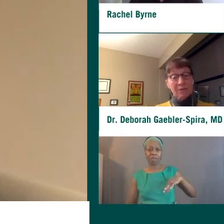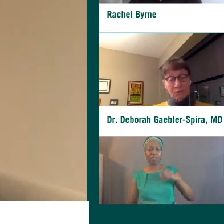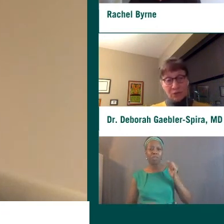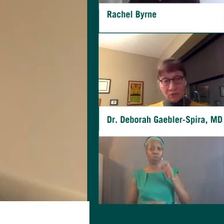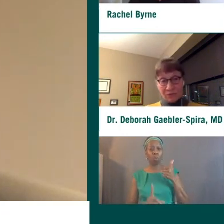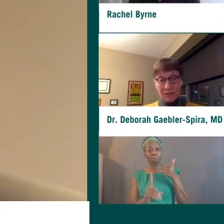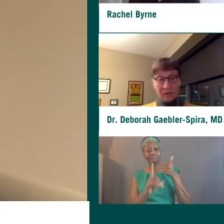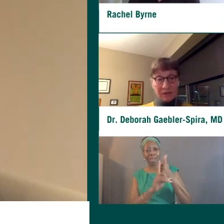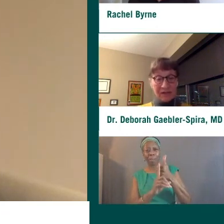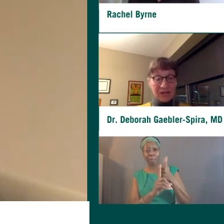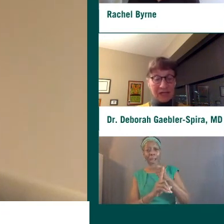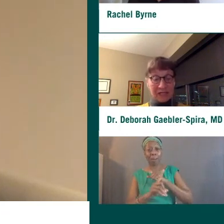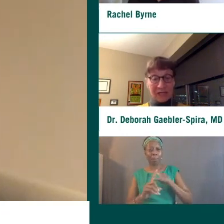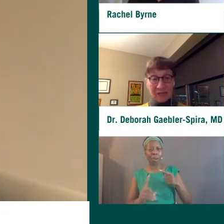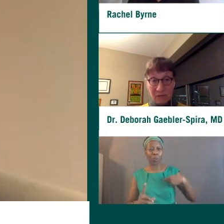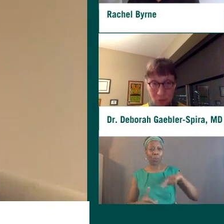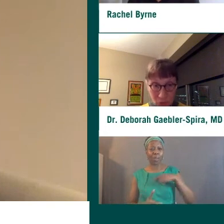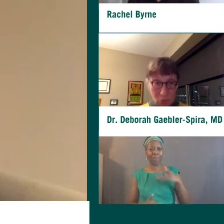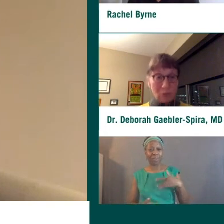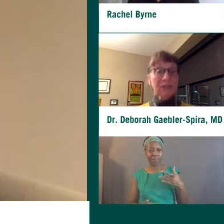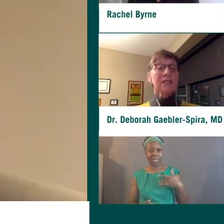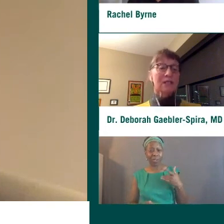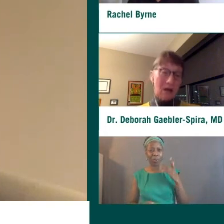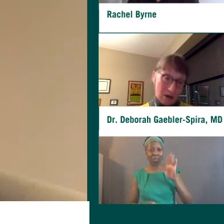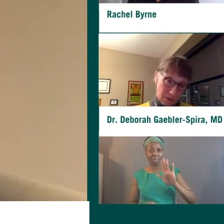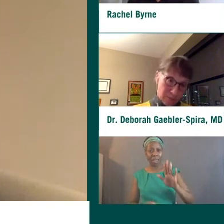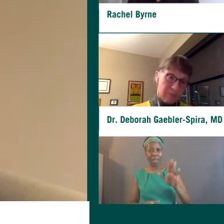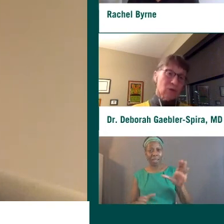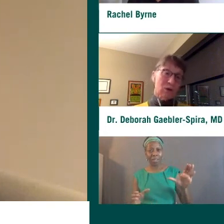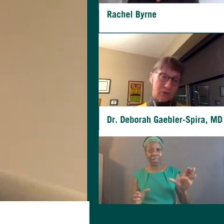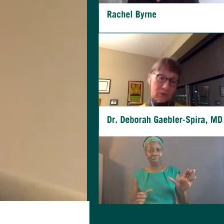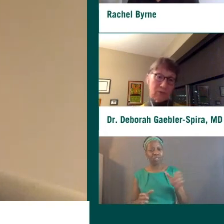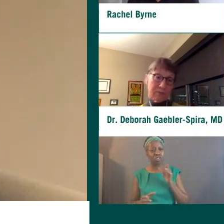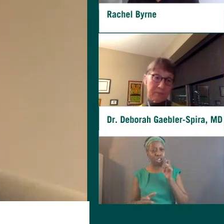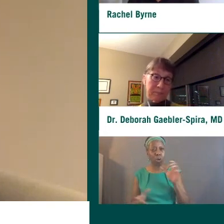But we do feel that they do little harm long-term.